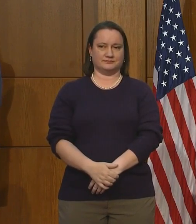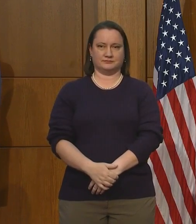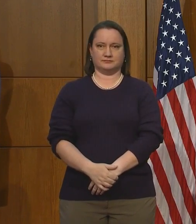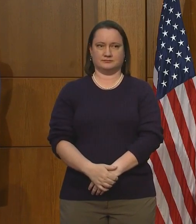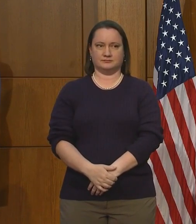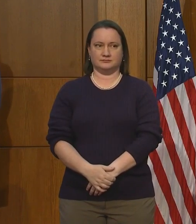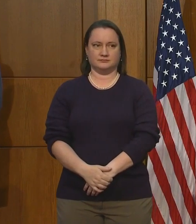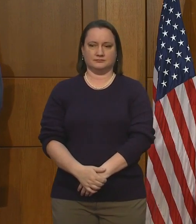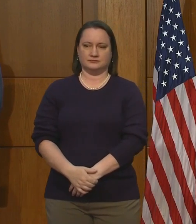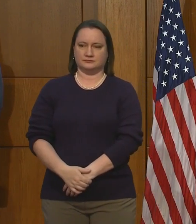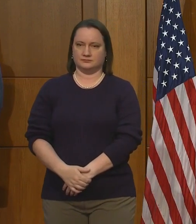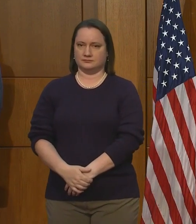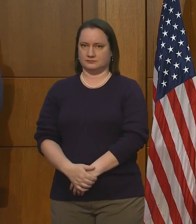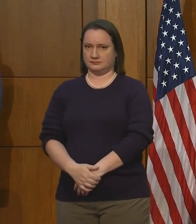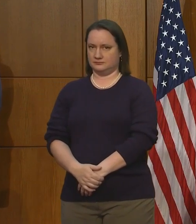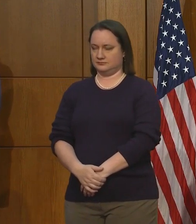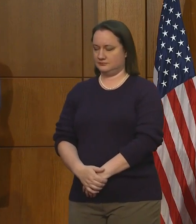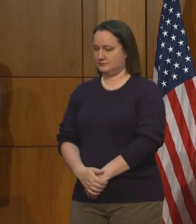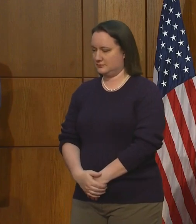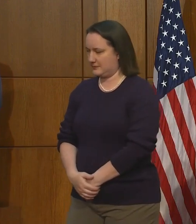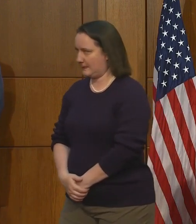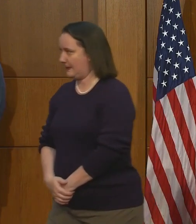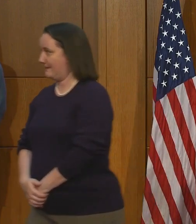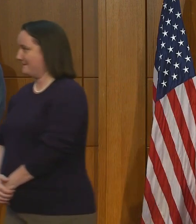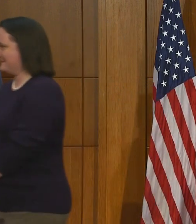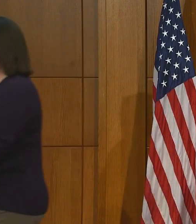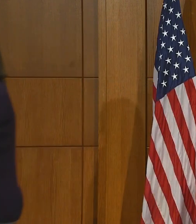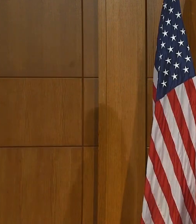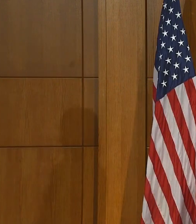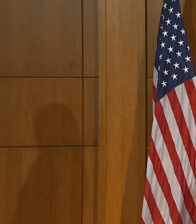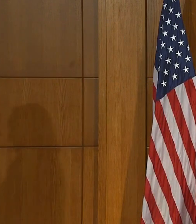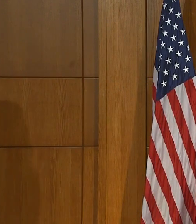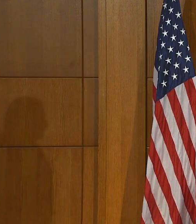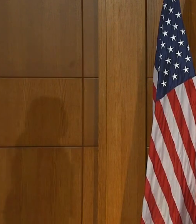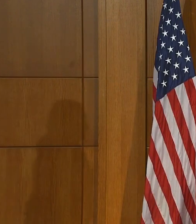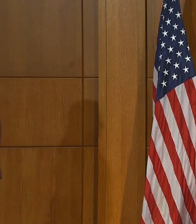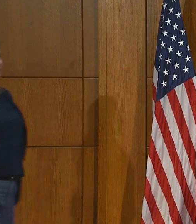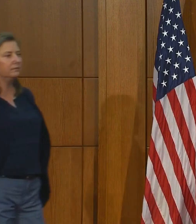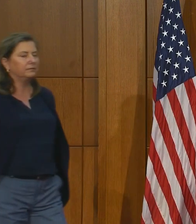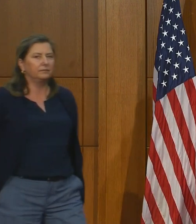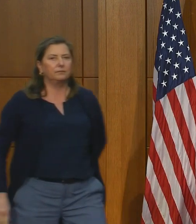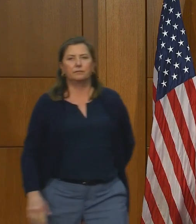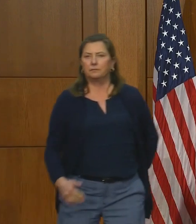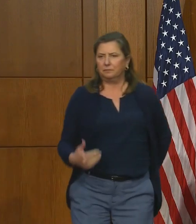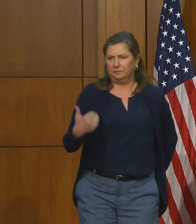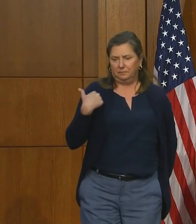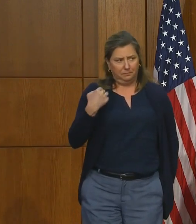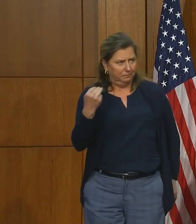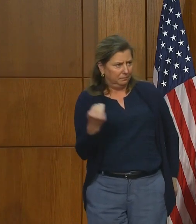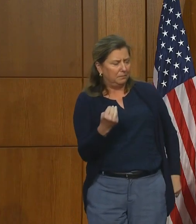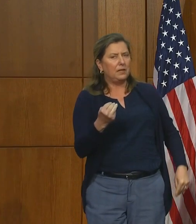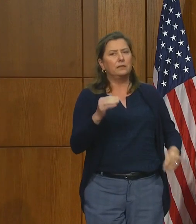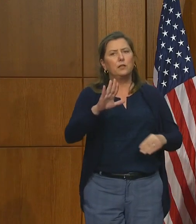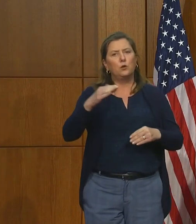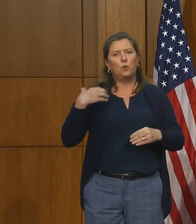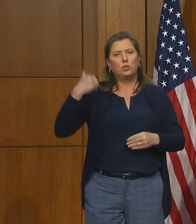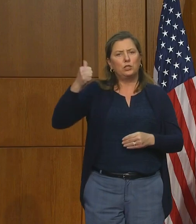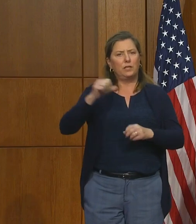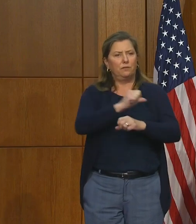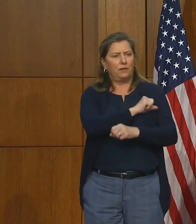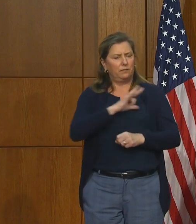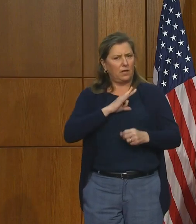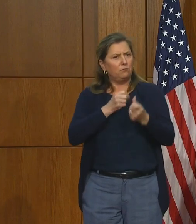QUESTIONS. THANK YOU GOVERNOR